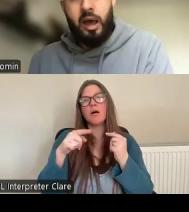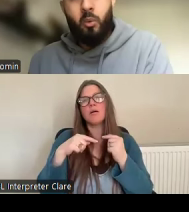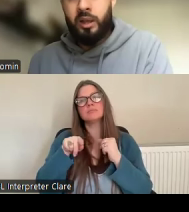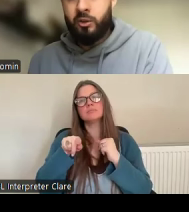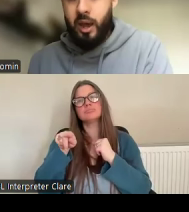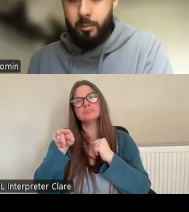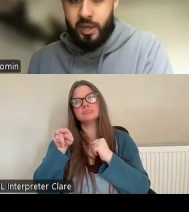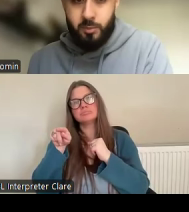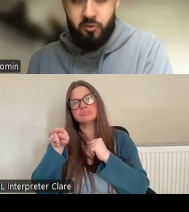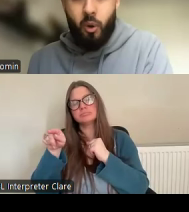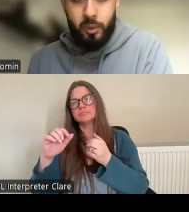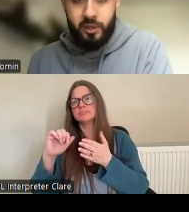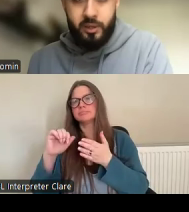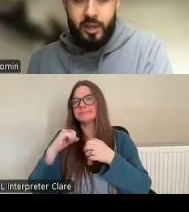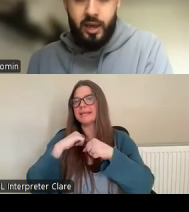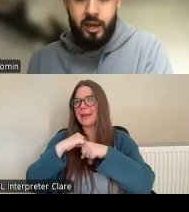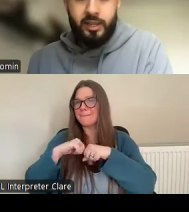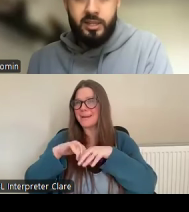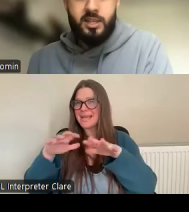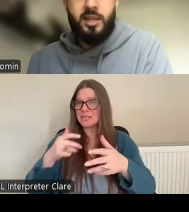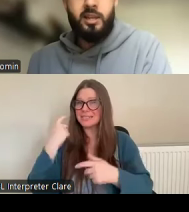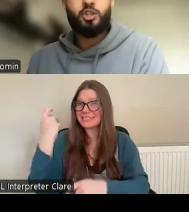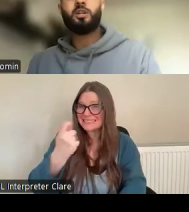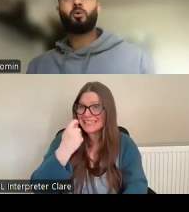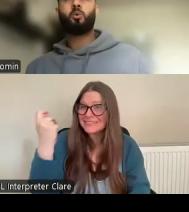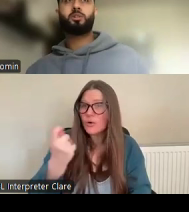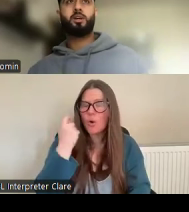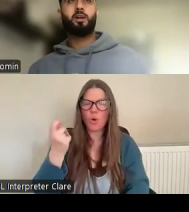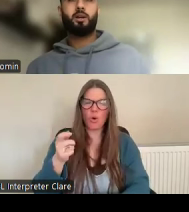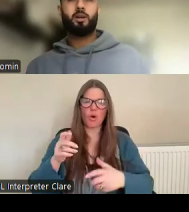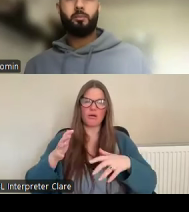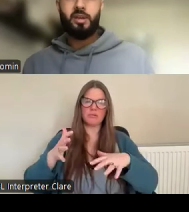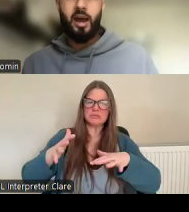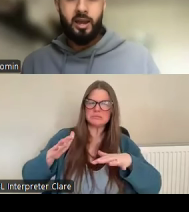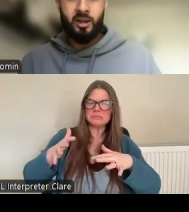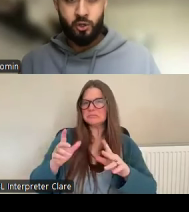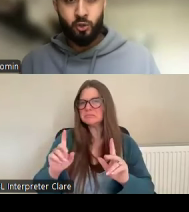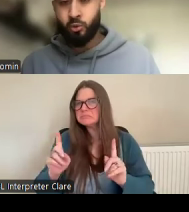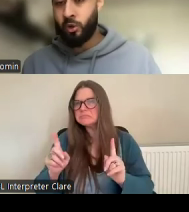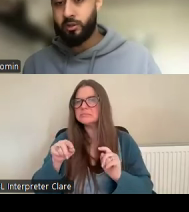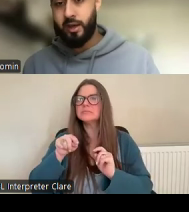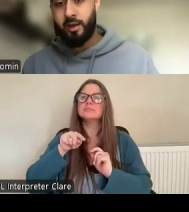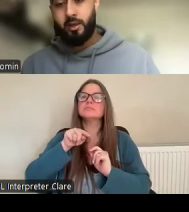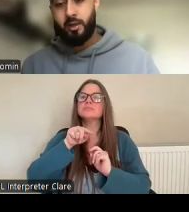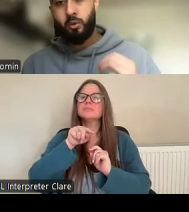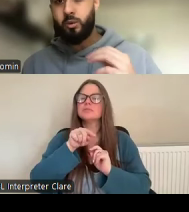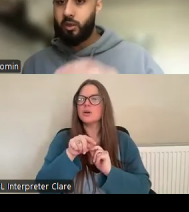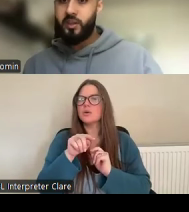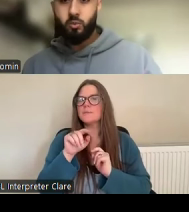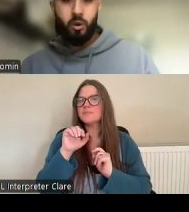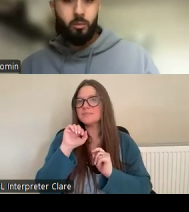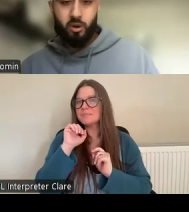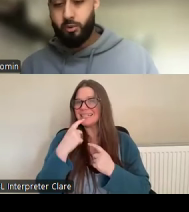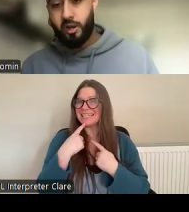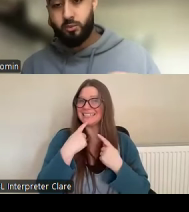how well your campaign is performing. It's essentially going to be highlighting to Google that, "We want this one button pressed.